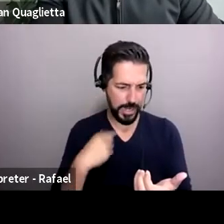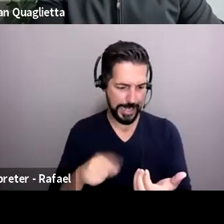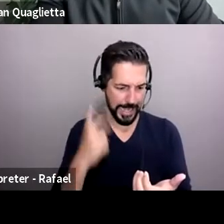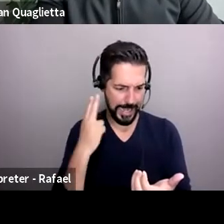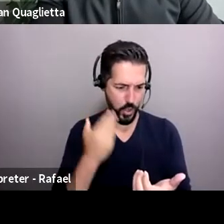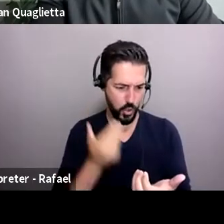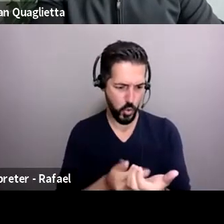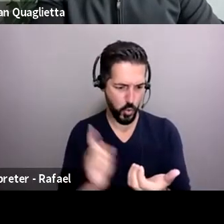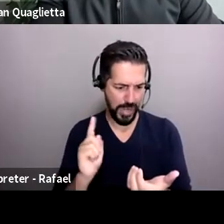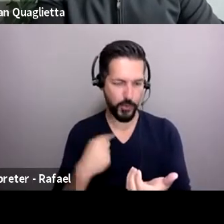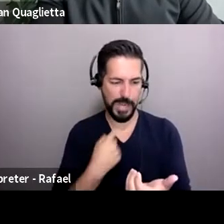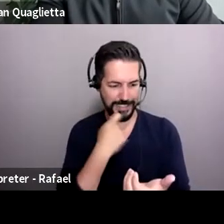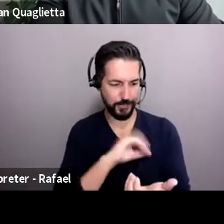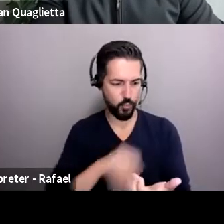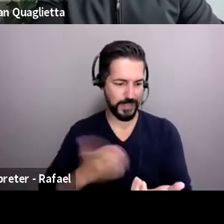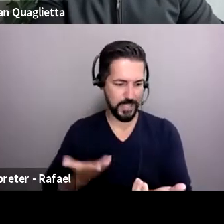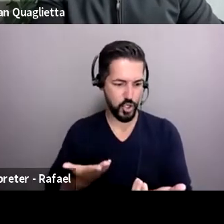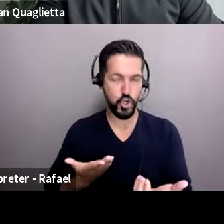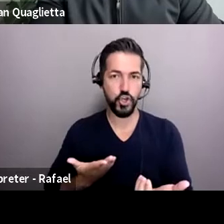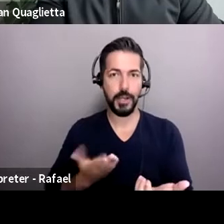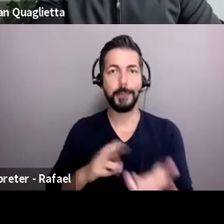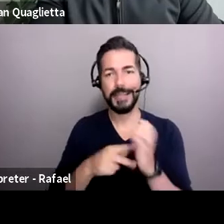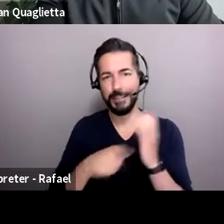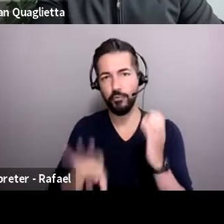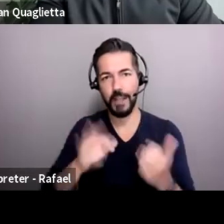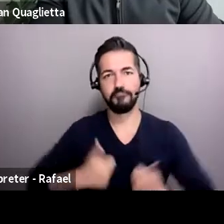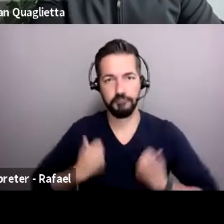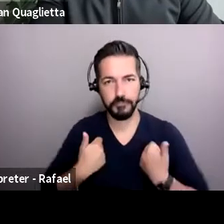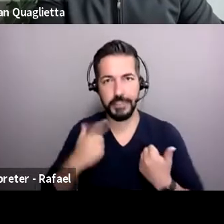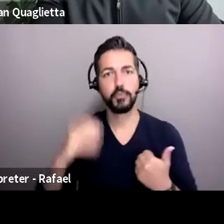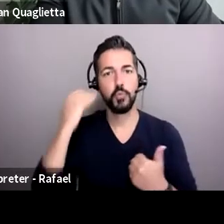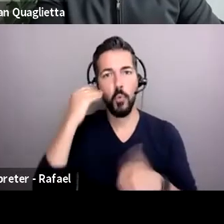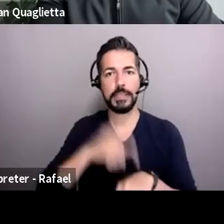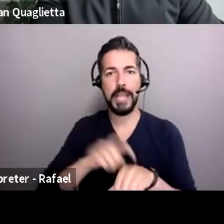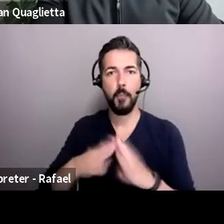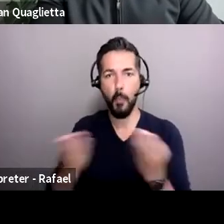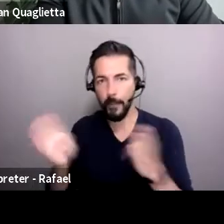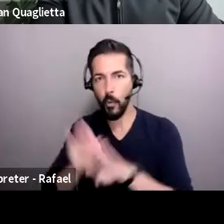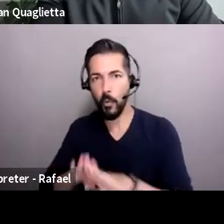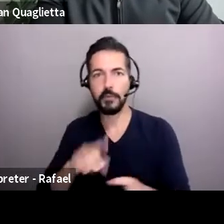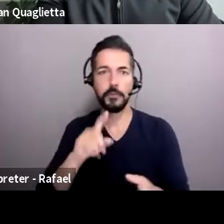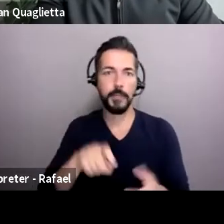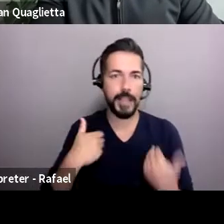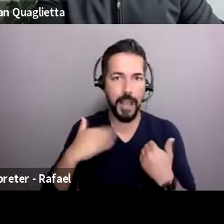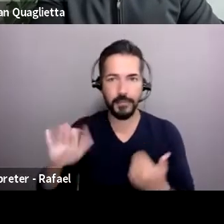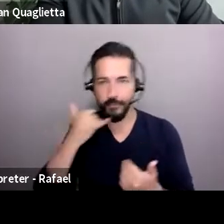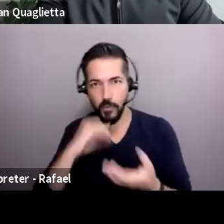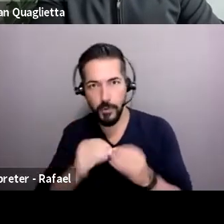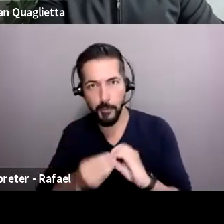I just moved to town. They need an address. They need the hours that he's open, they need a phone number to call. They need to know if he's open now.